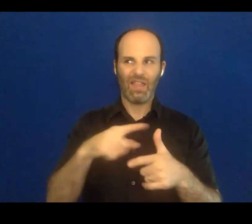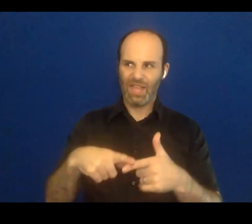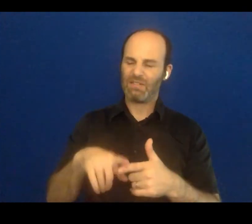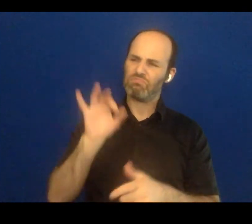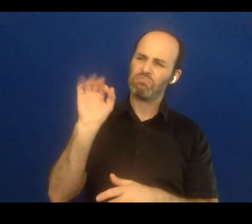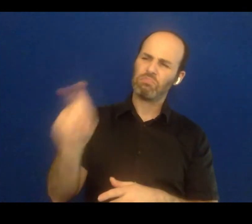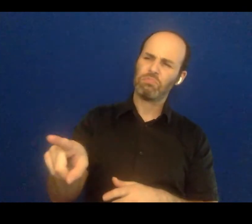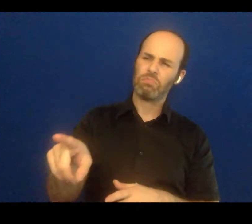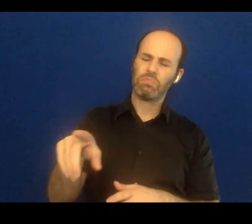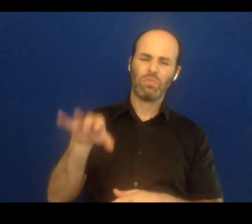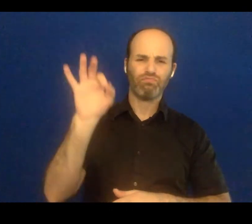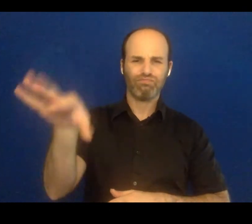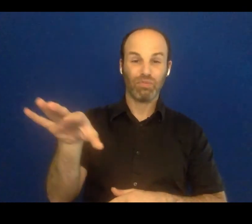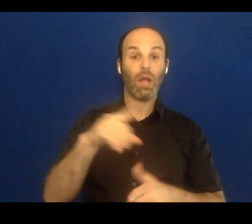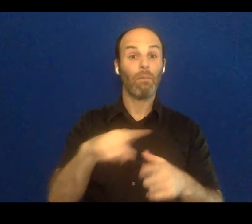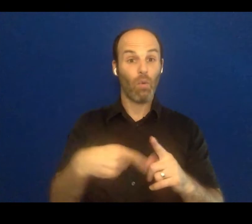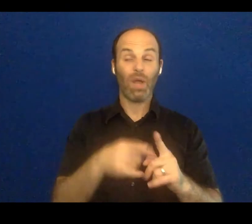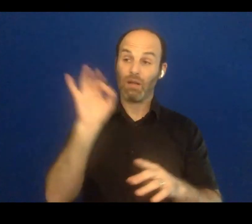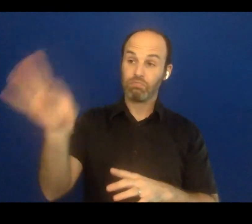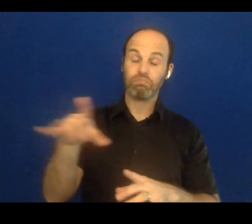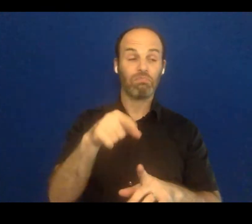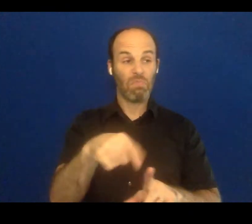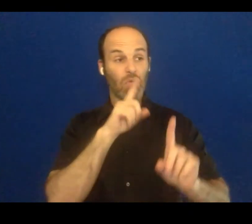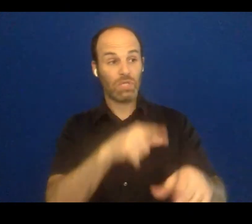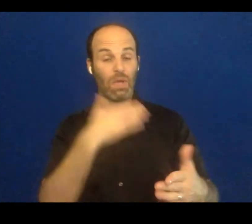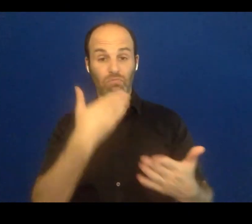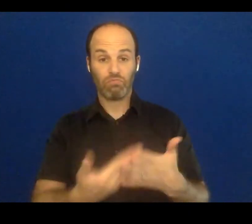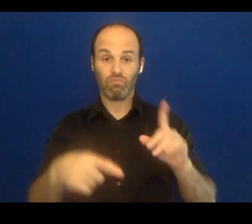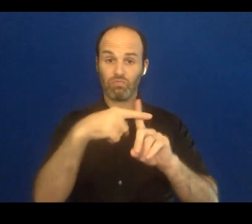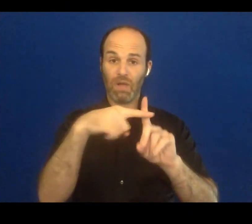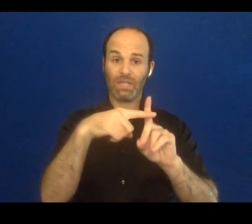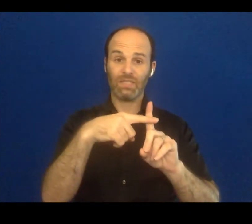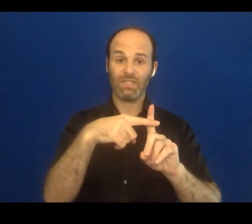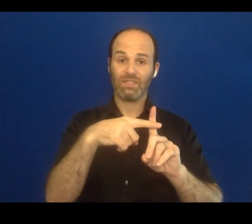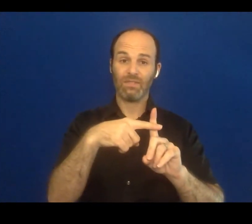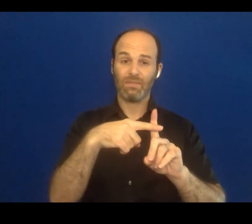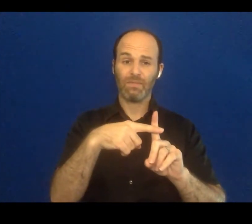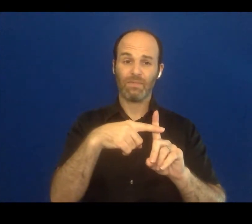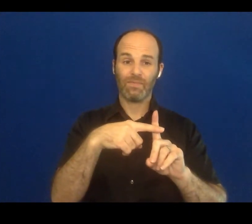HAVE BEEN RESPONDING TO IT PRETTY POSITIVELY. I NOTICE THAT TENDS TO BE IN MY